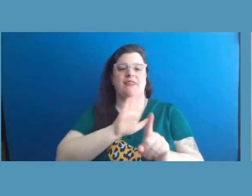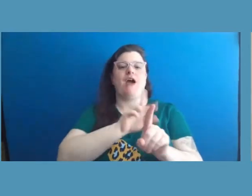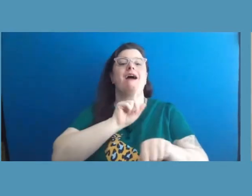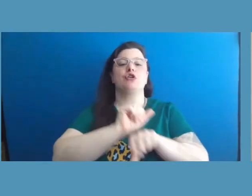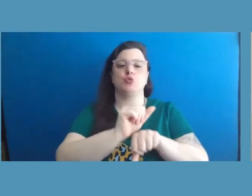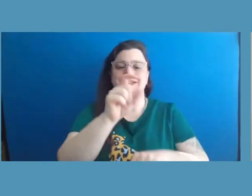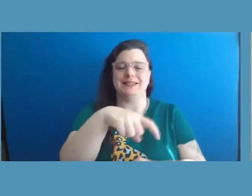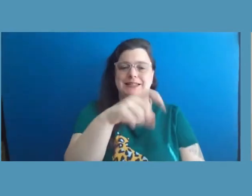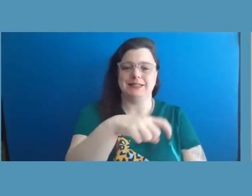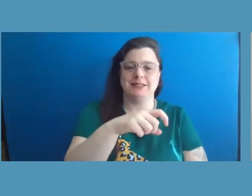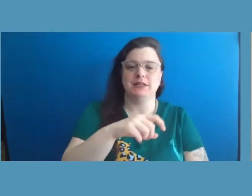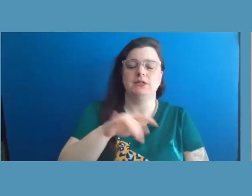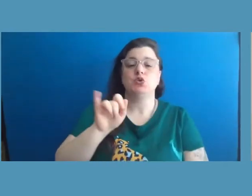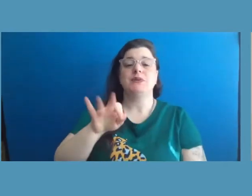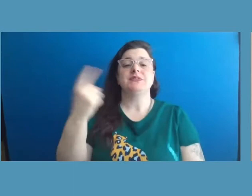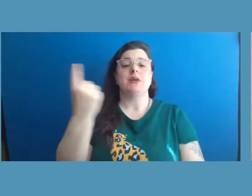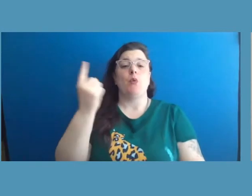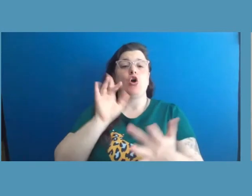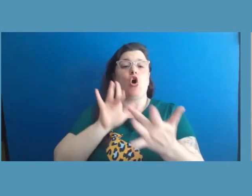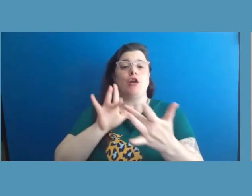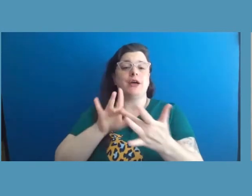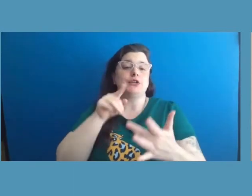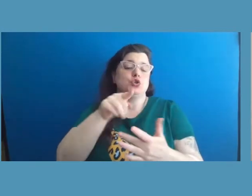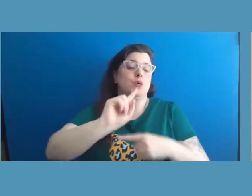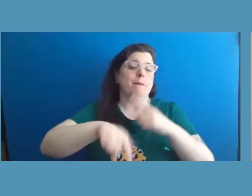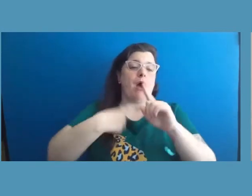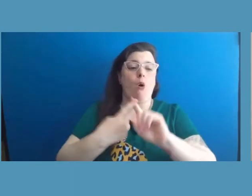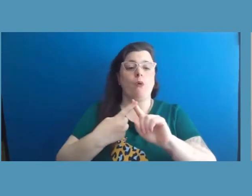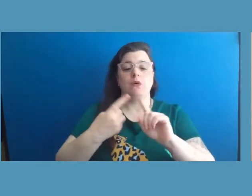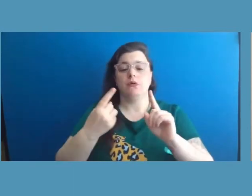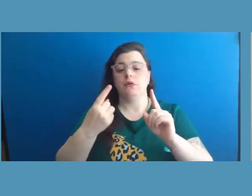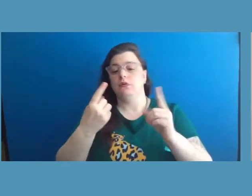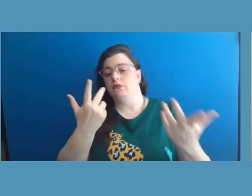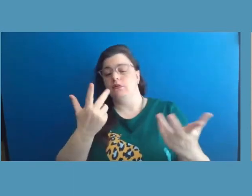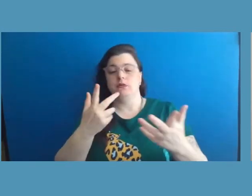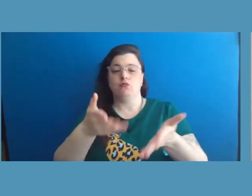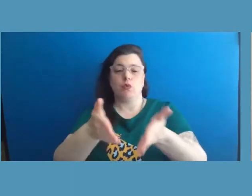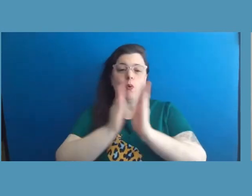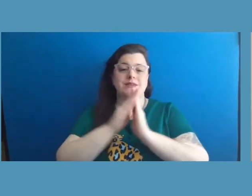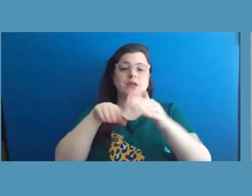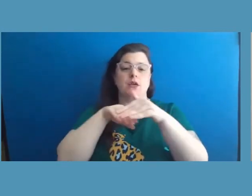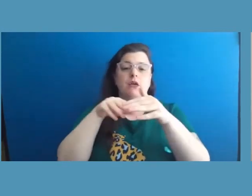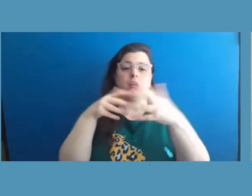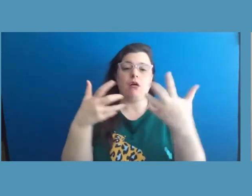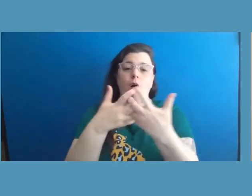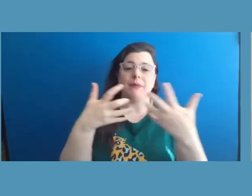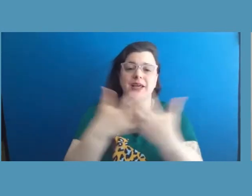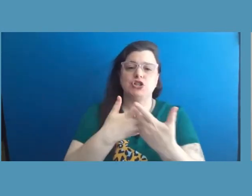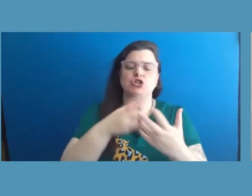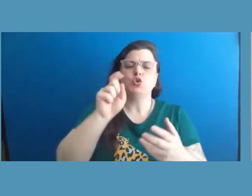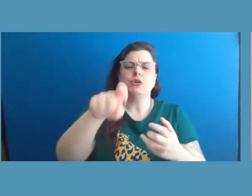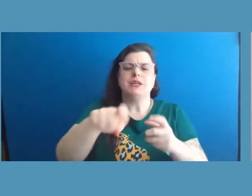of deaf and hard-of-hearing people? It may not be actually what they need. So you want